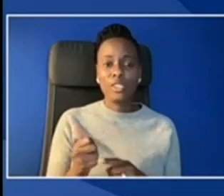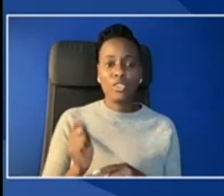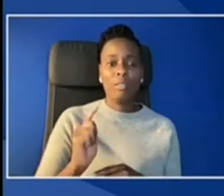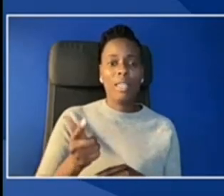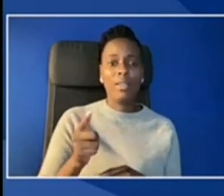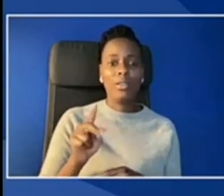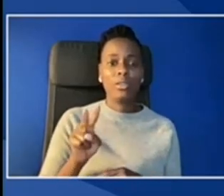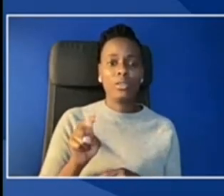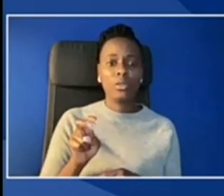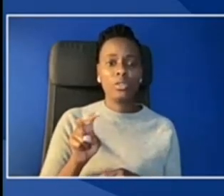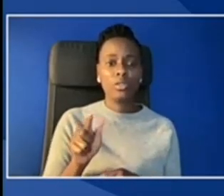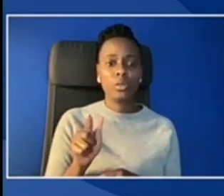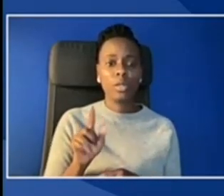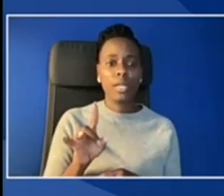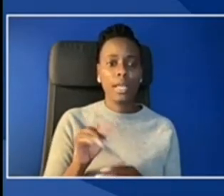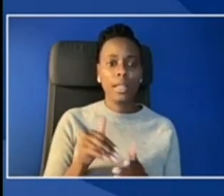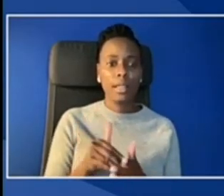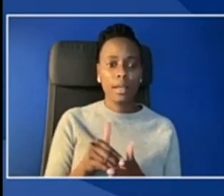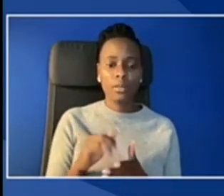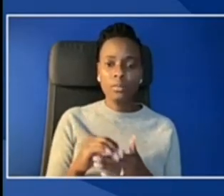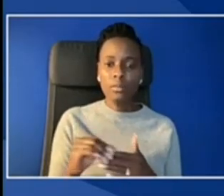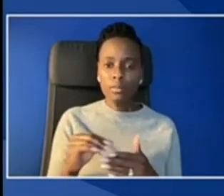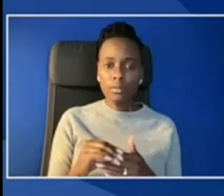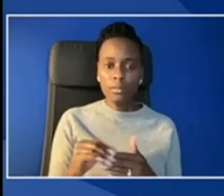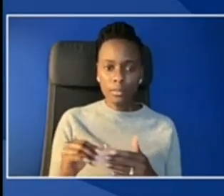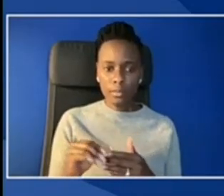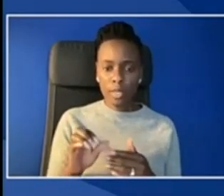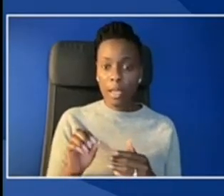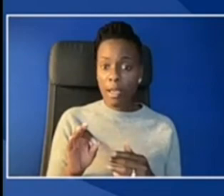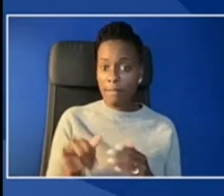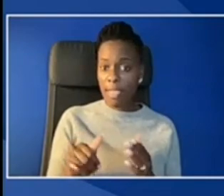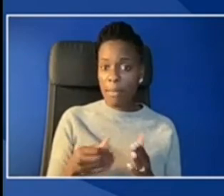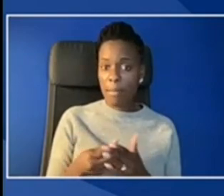Of those $228,000 during COVID, I paid